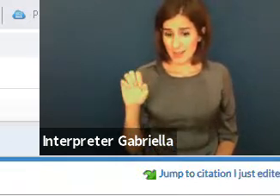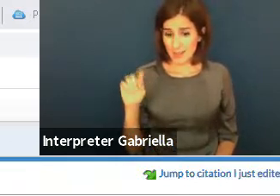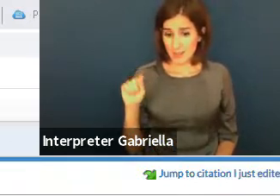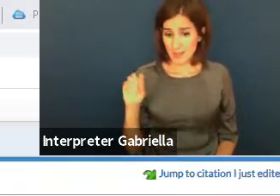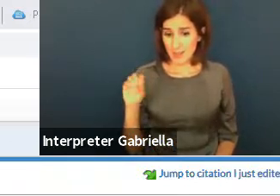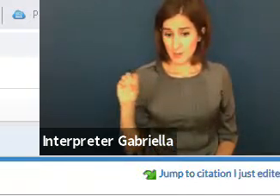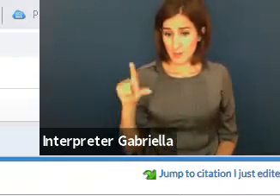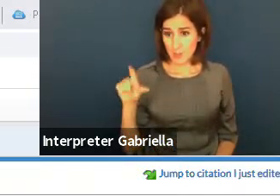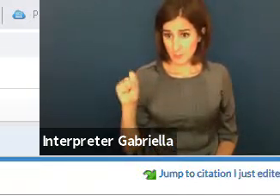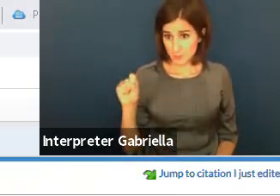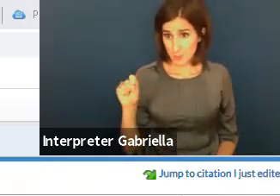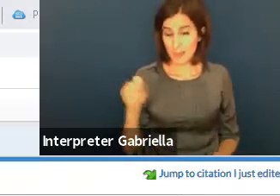Linda Kobashigawa: Easy, of course, um,